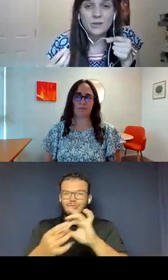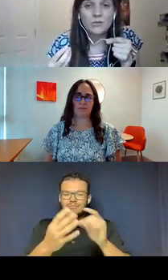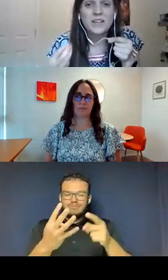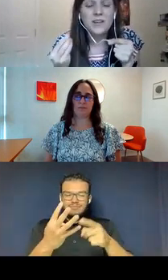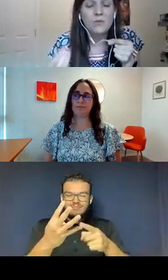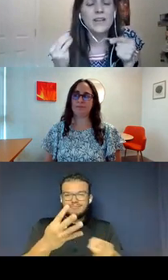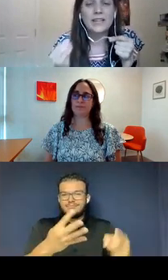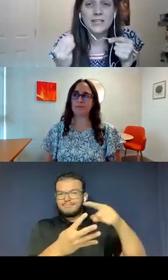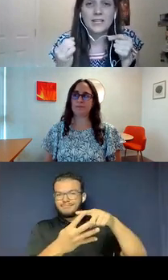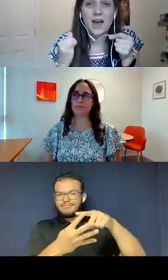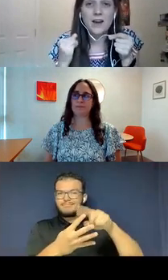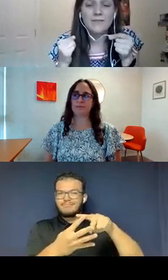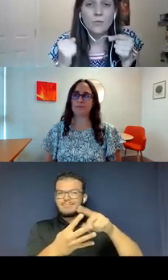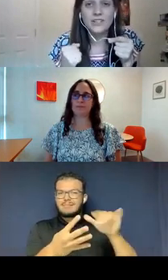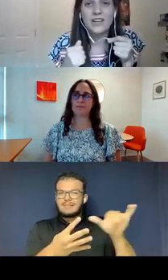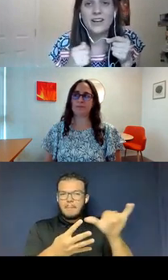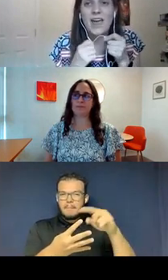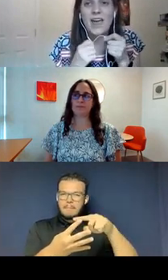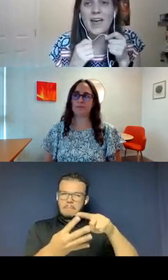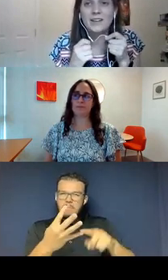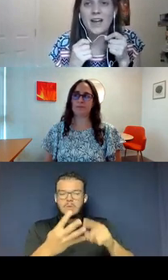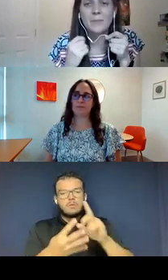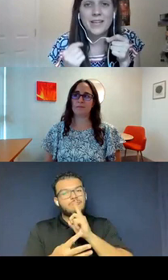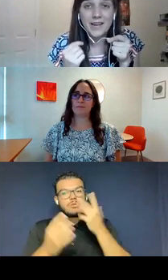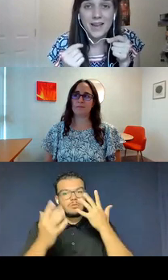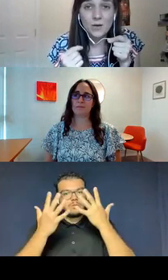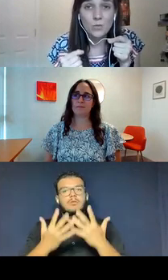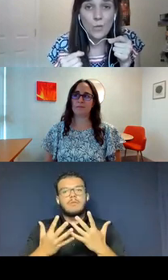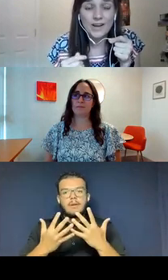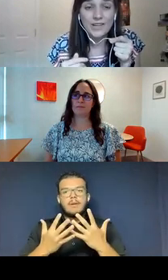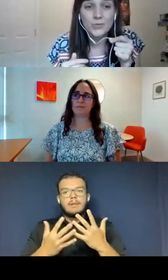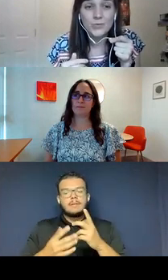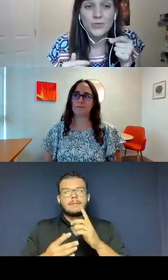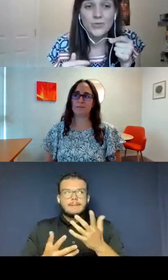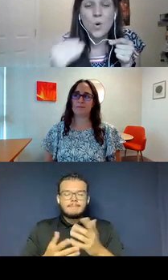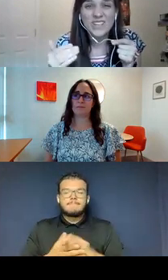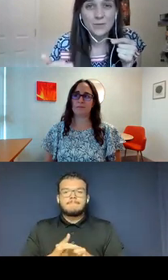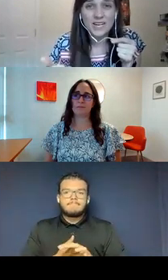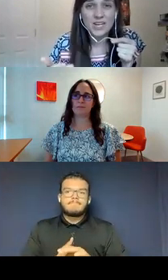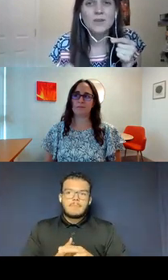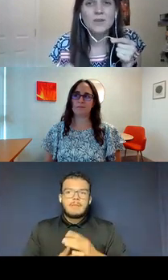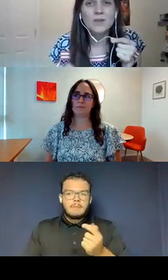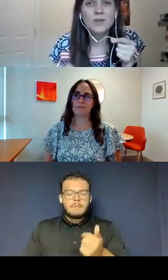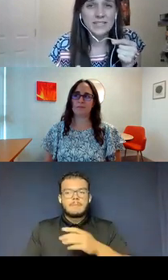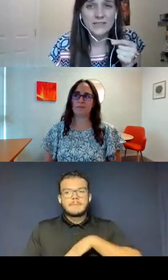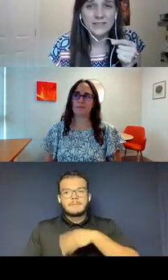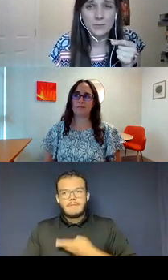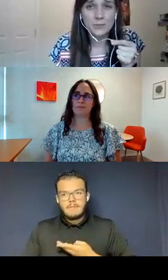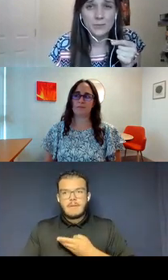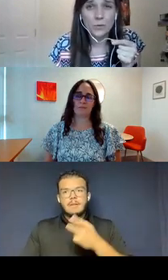It's really, really unfortunate and upsetting when you know that somebody could be receiving support